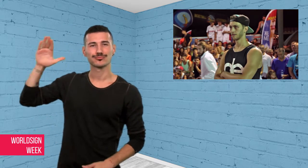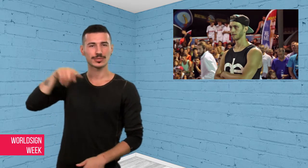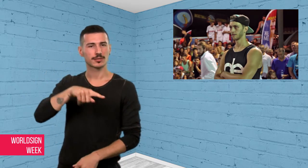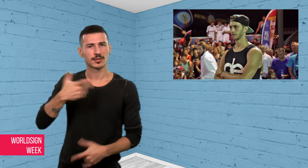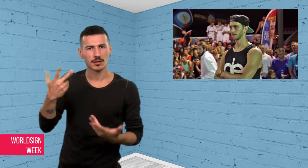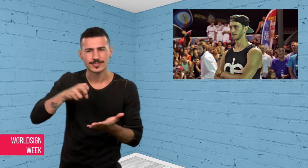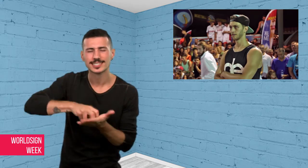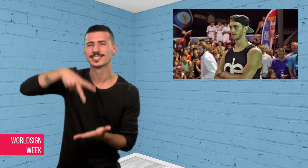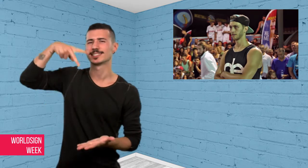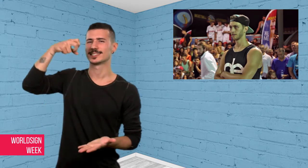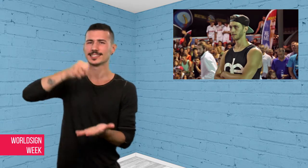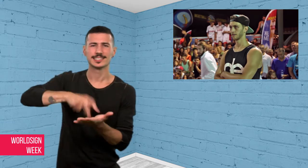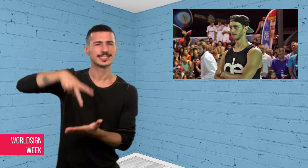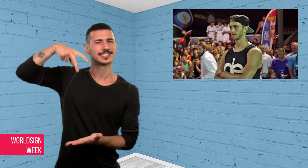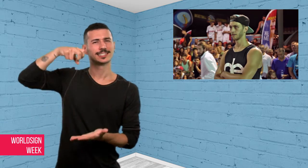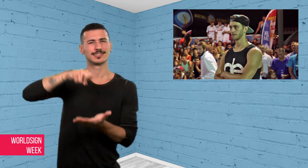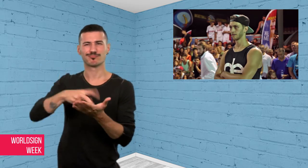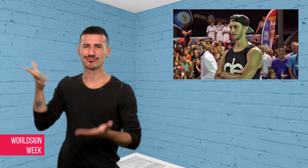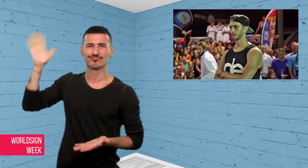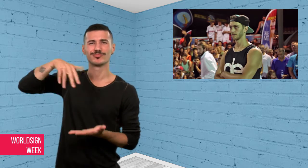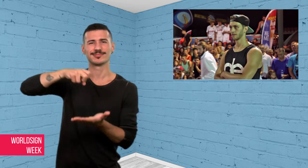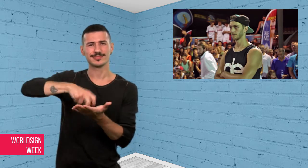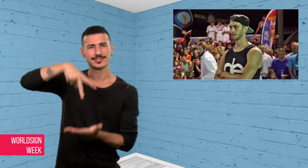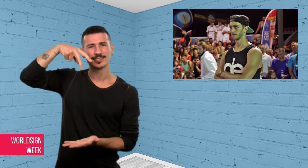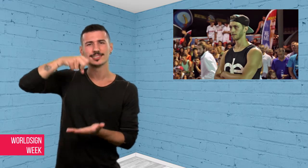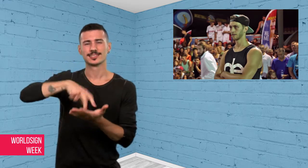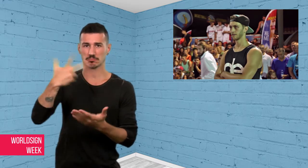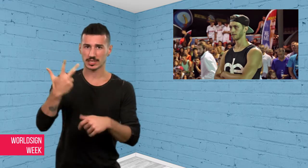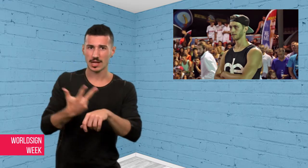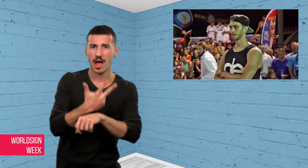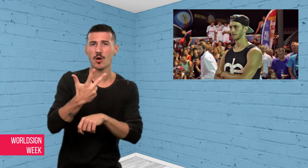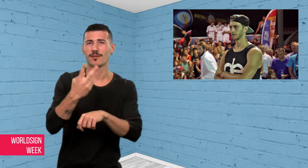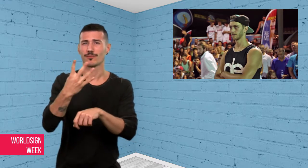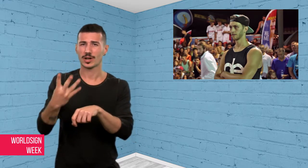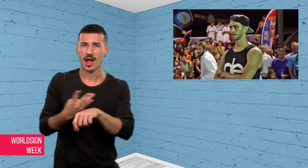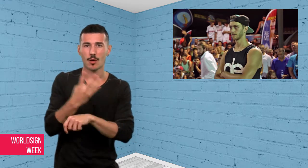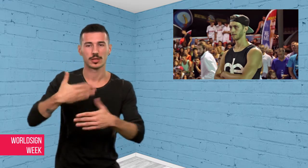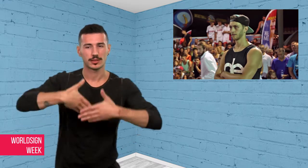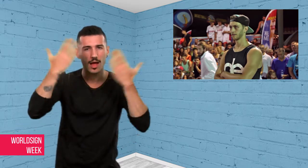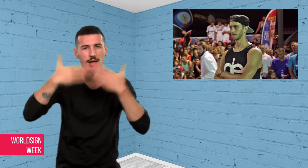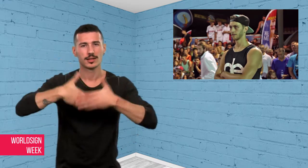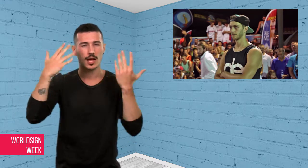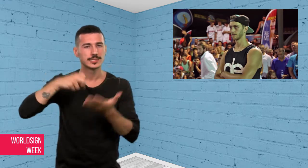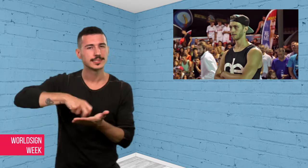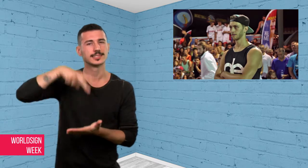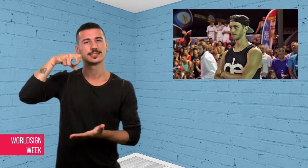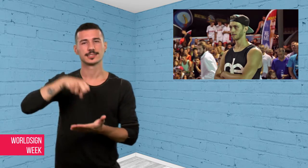with dunking all his life and “used to